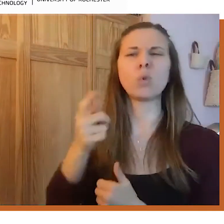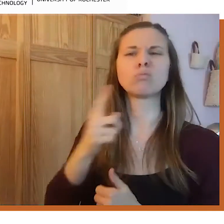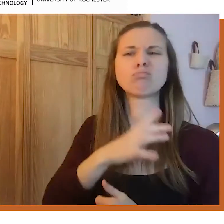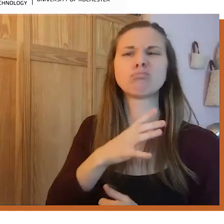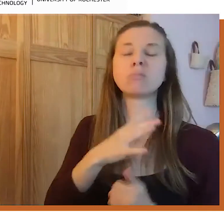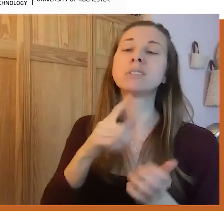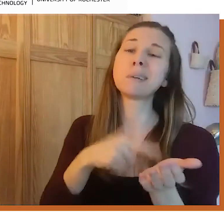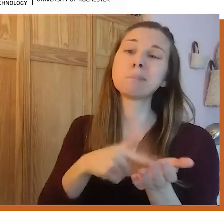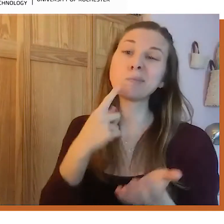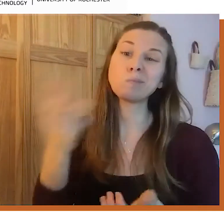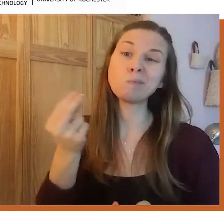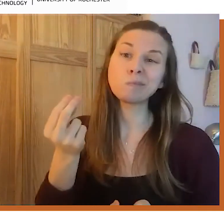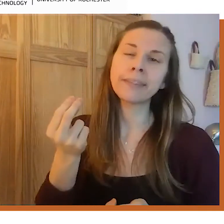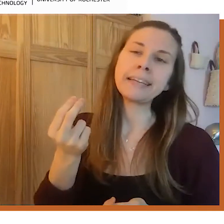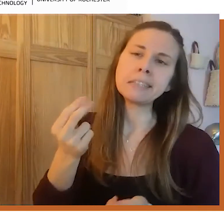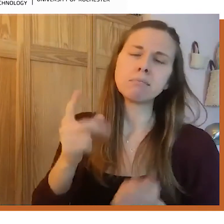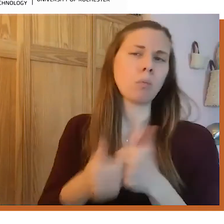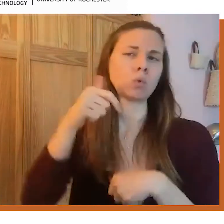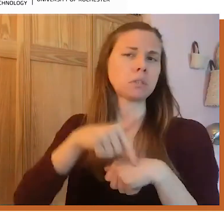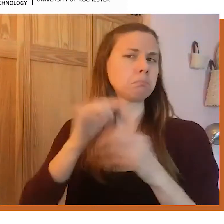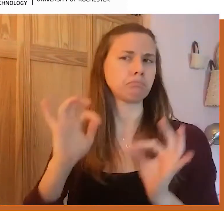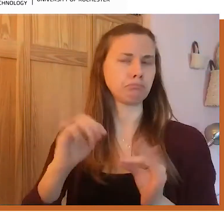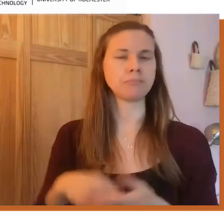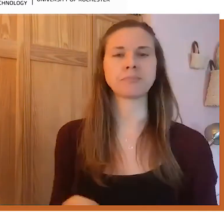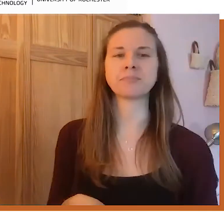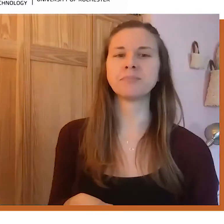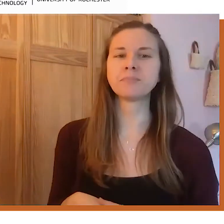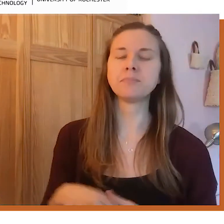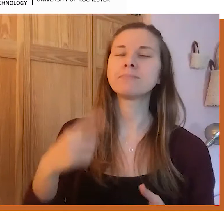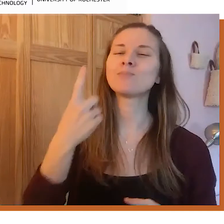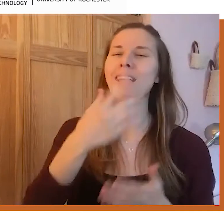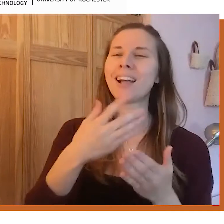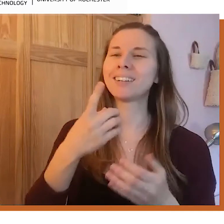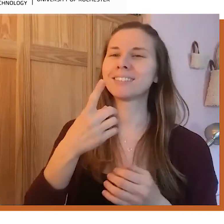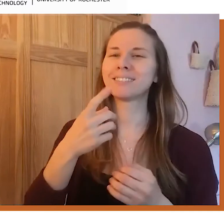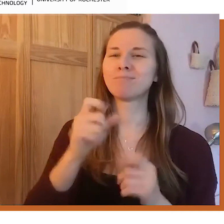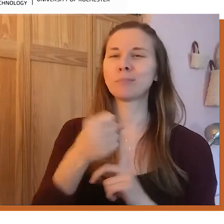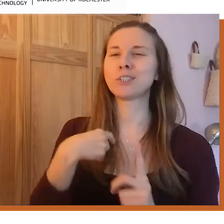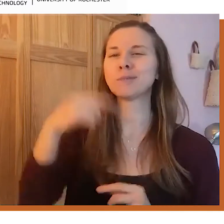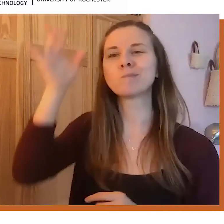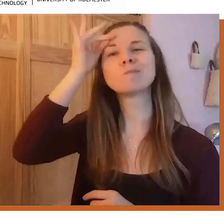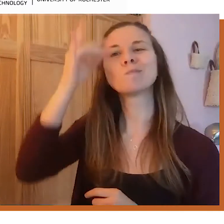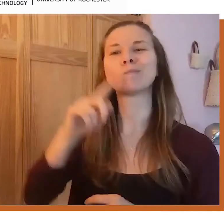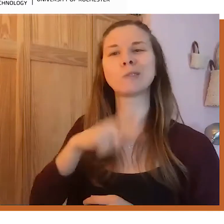Most of them were fine. Almost all of them were fine. Once in a while, they would be resistant to it, but most of the time, it was fine.